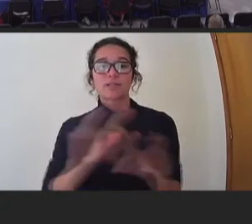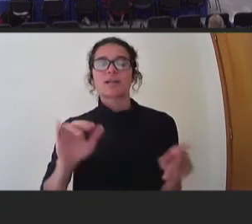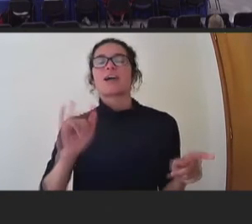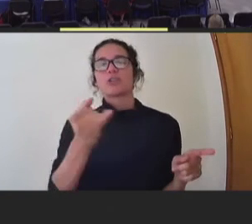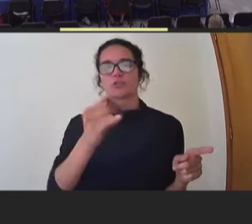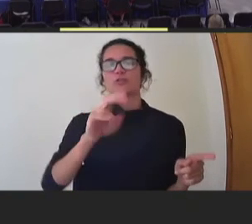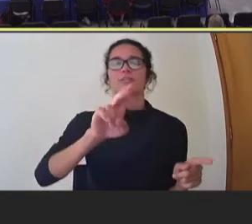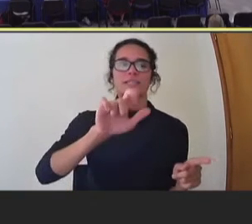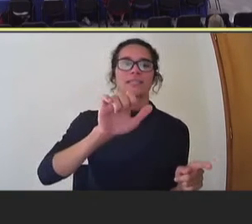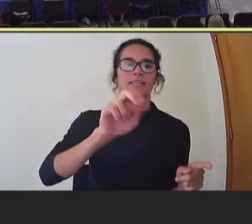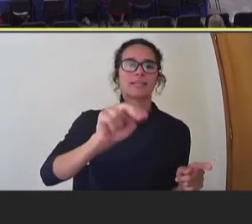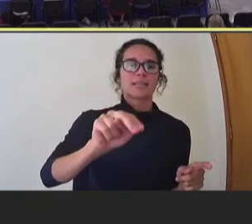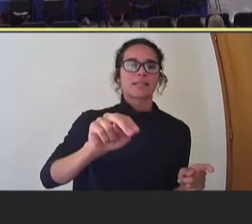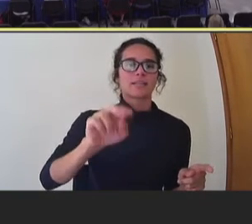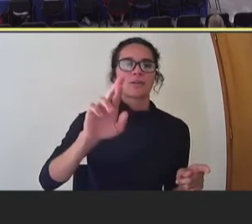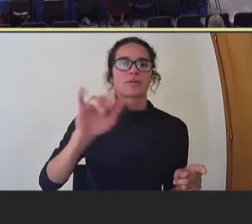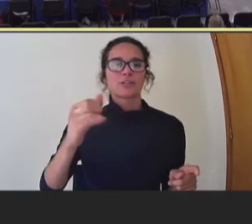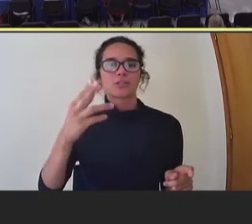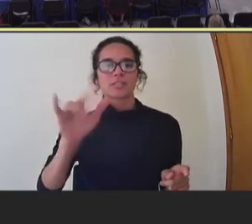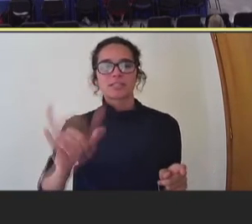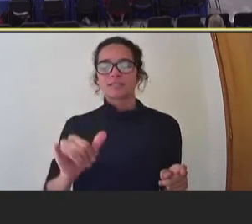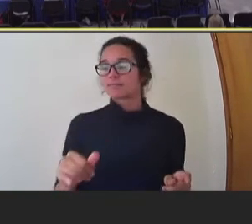Robert Hopkins: You are loud and clear. Julian Ritchey: Excellent. Well, good morning,